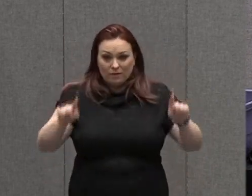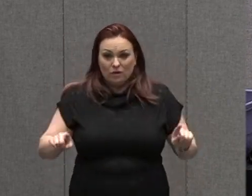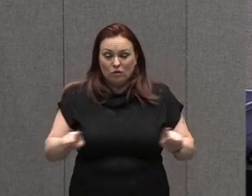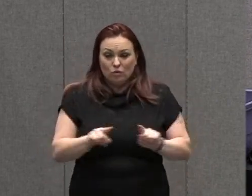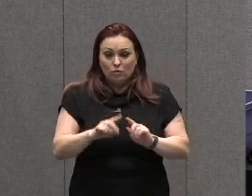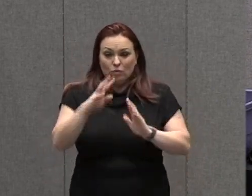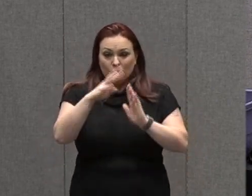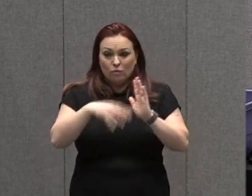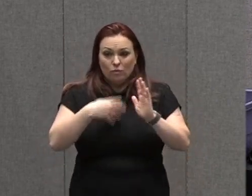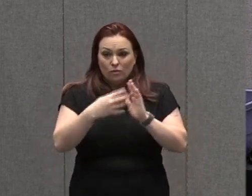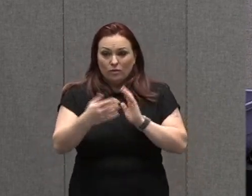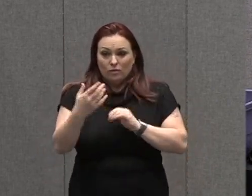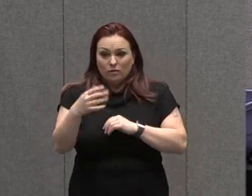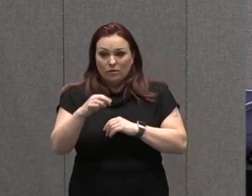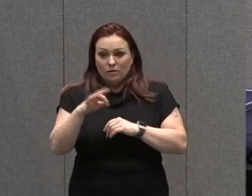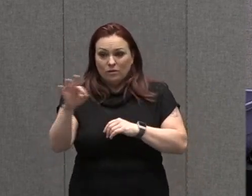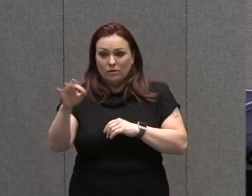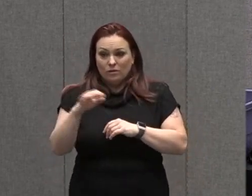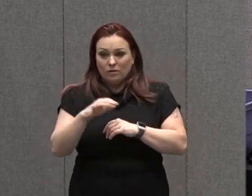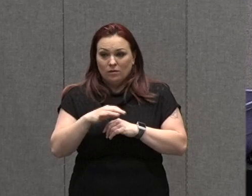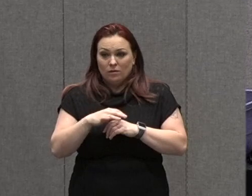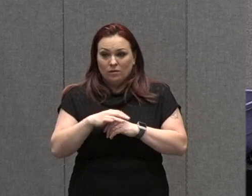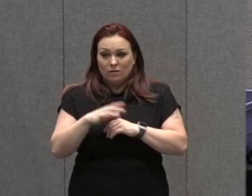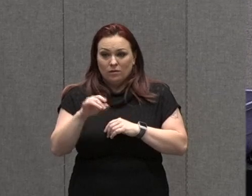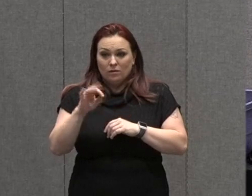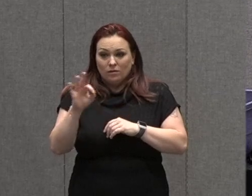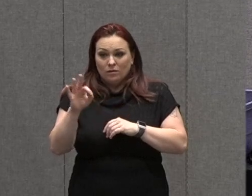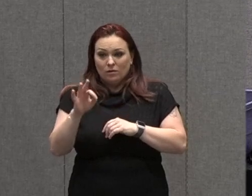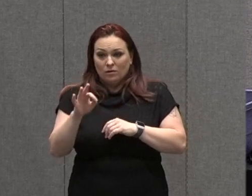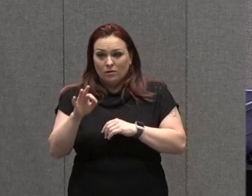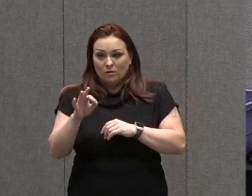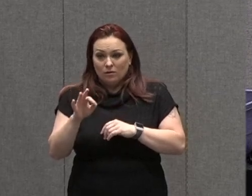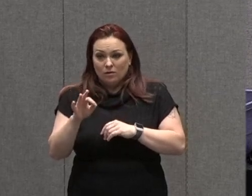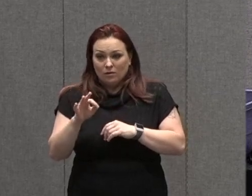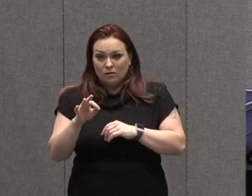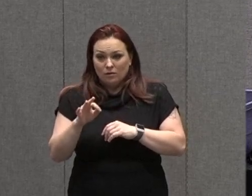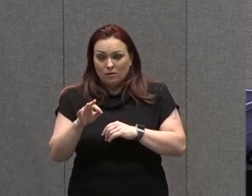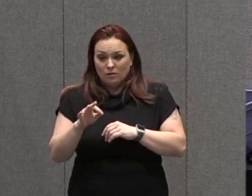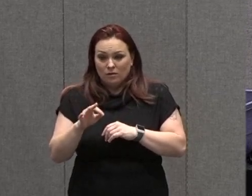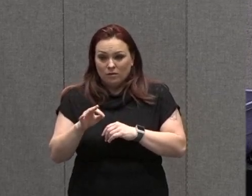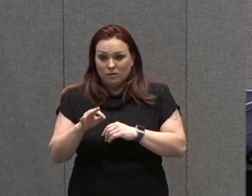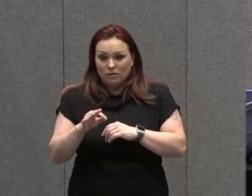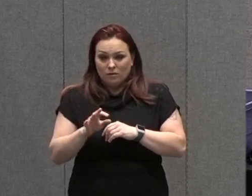If we can take off these cards, because I have another idea now.